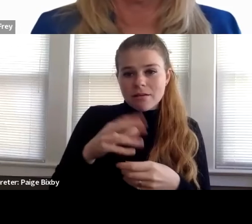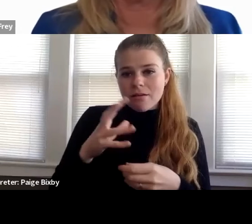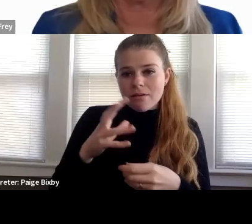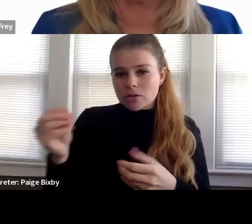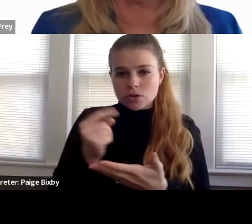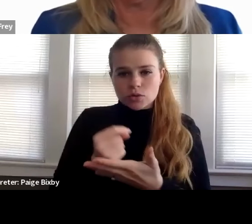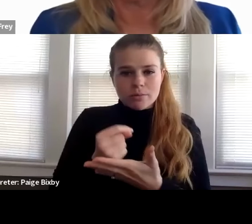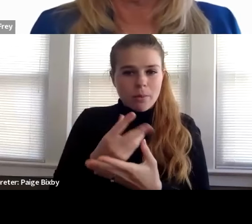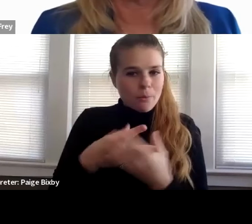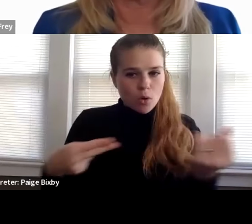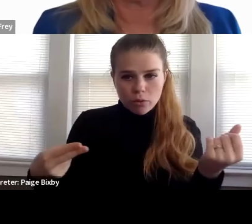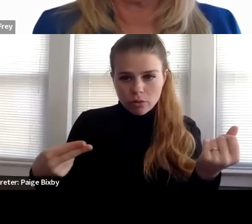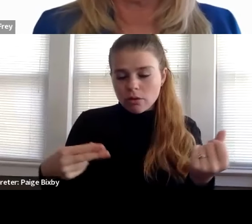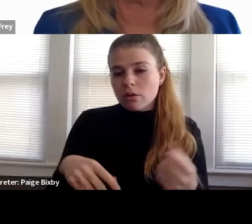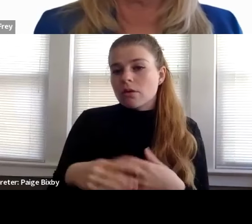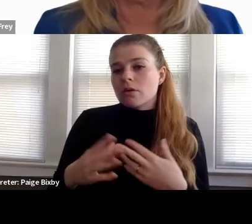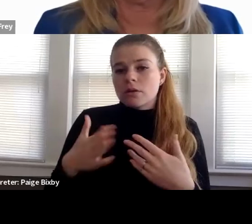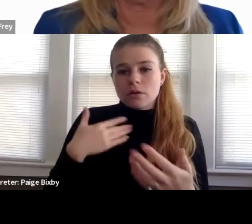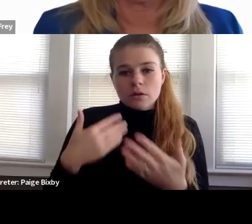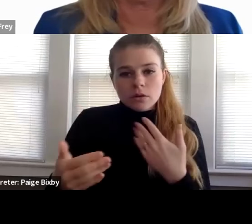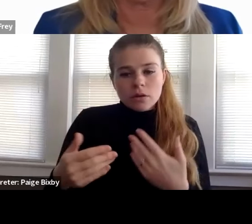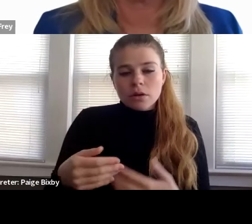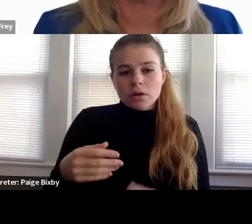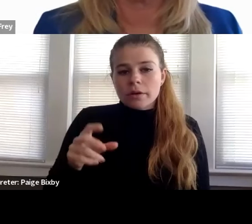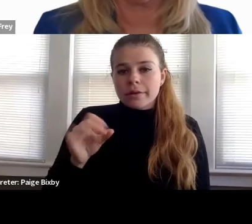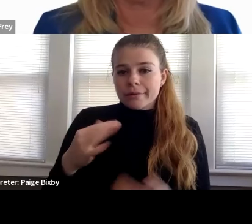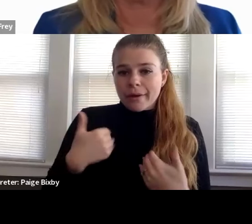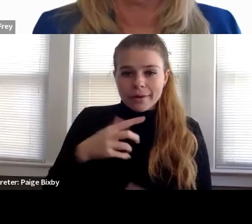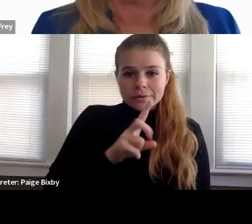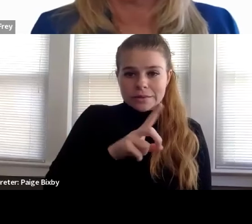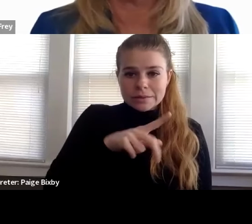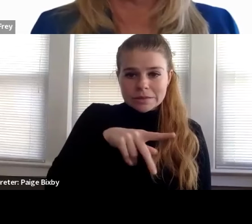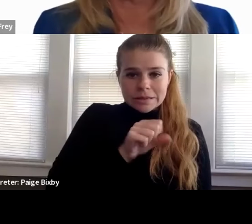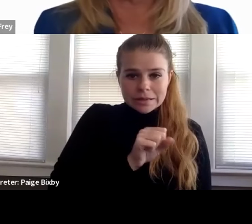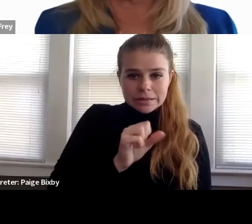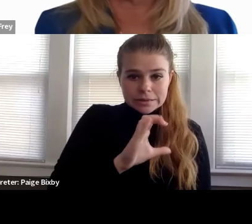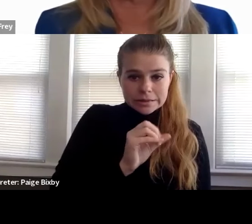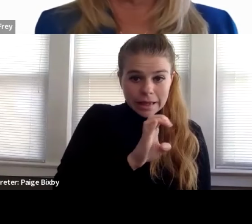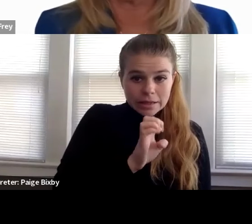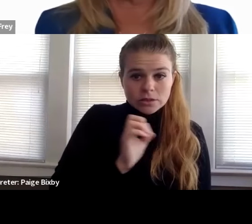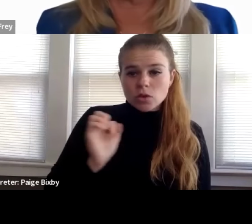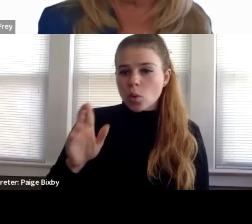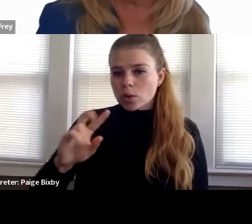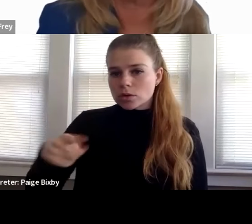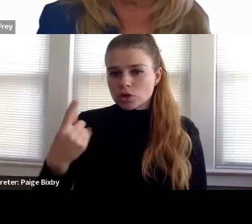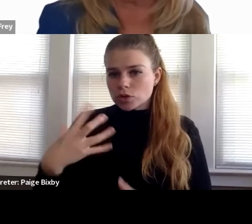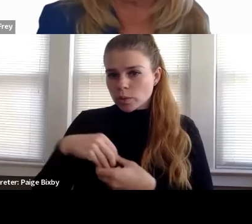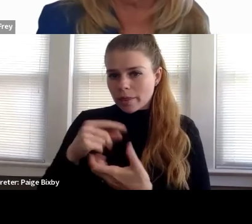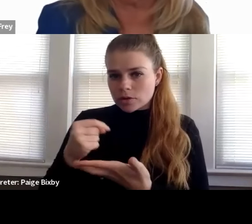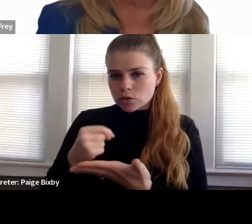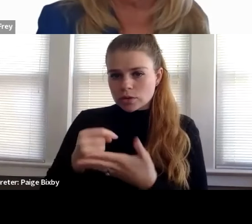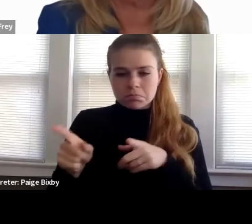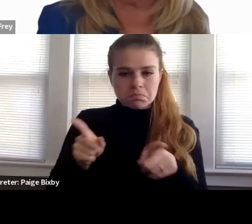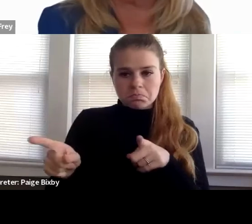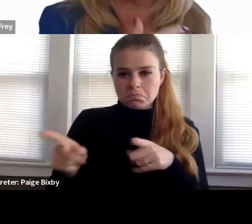And so whether they have a DPSS case or they're just in treatment, we will keep the plan of safe care,